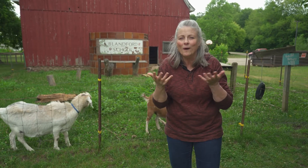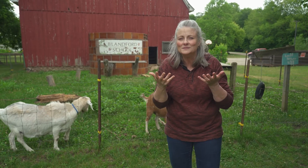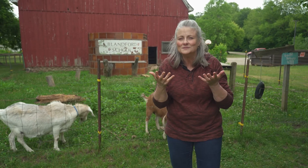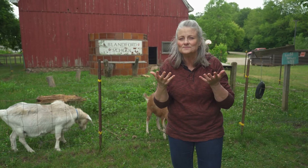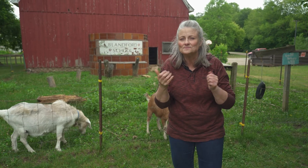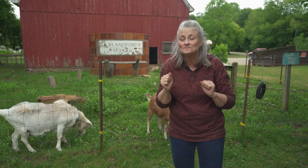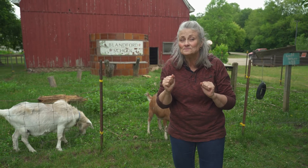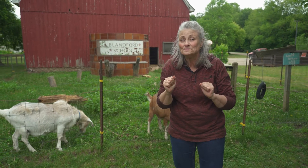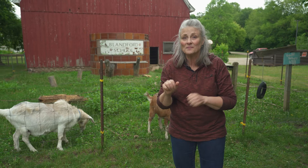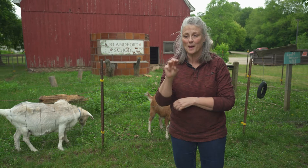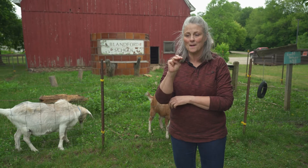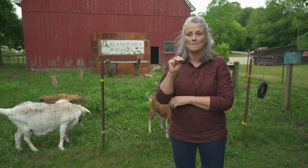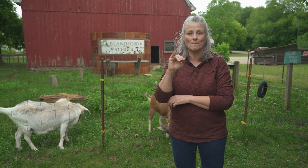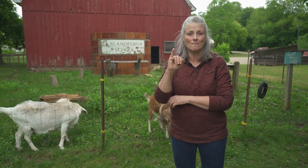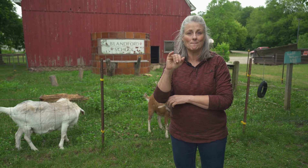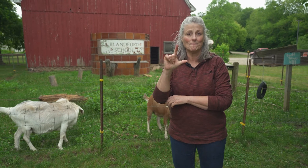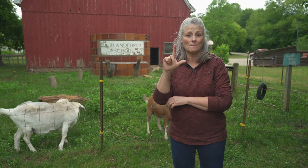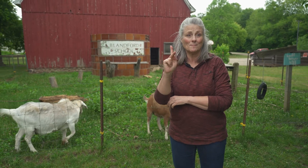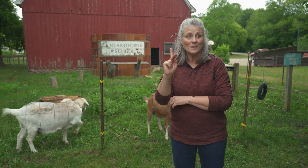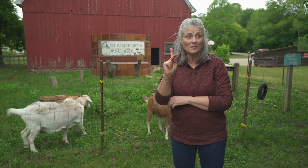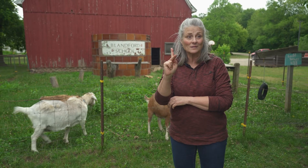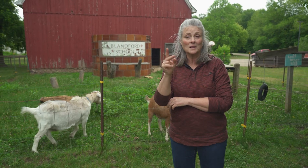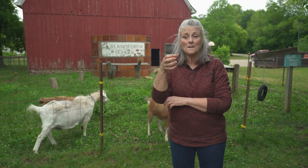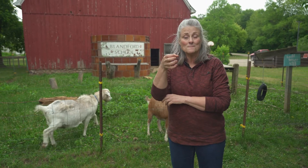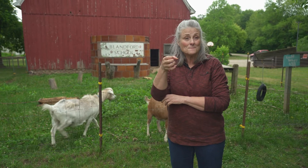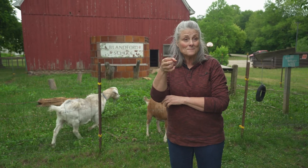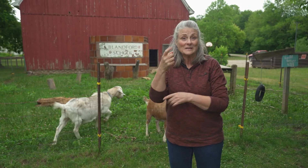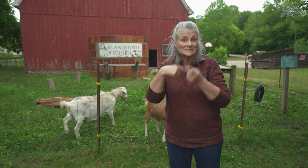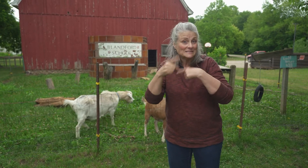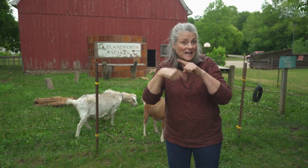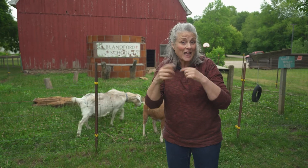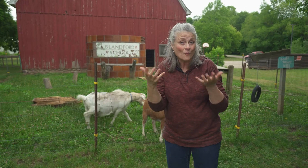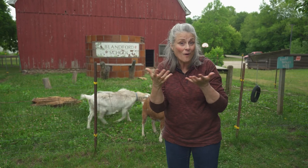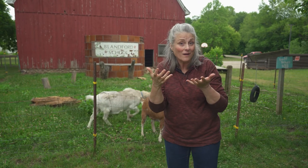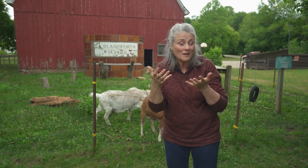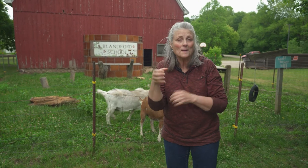So, the farm here has these goats for a reason. And it's for milk.